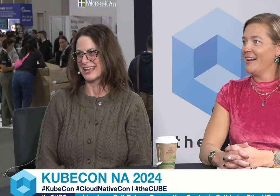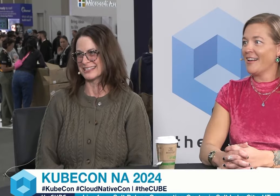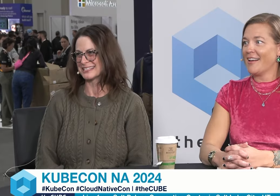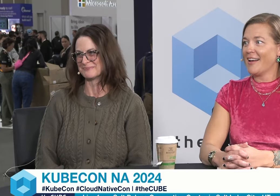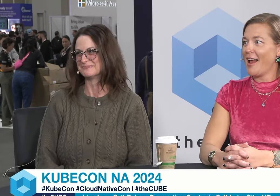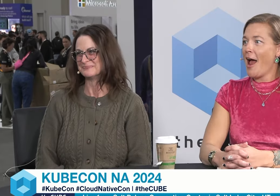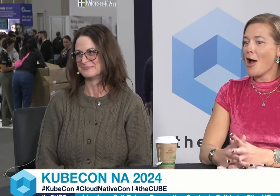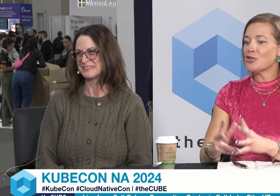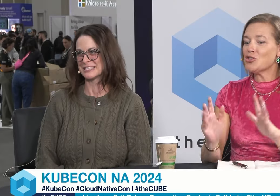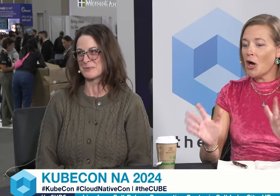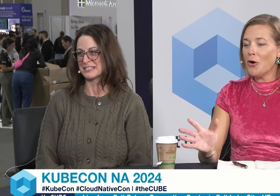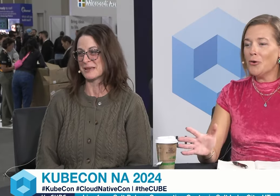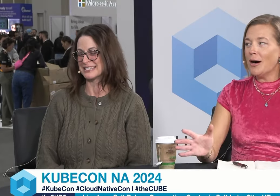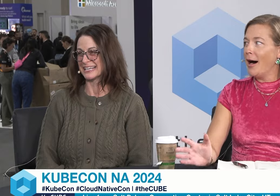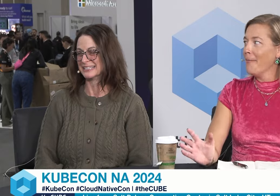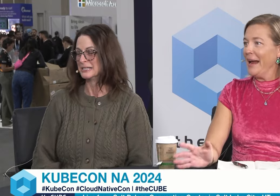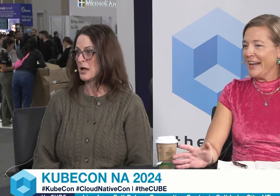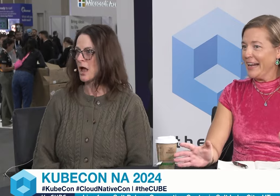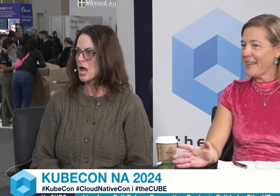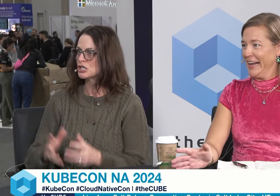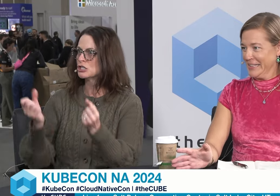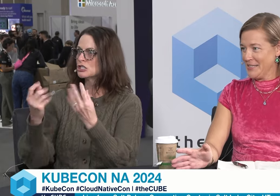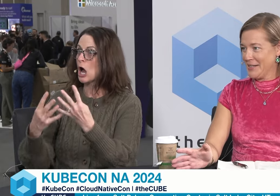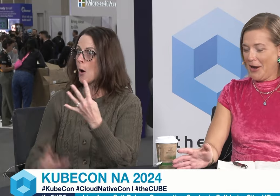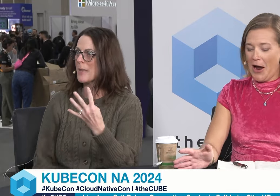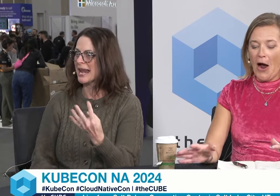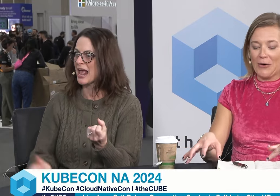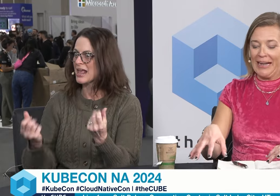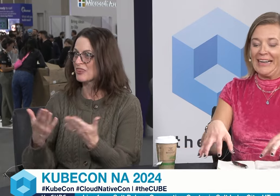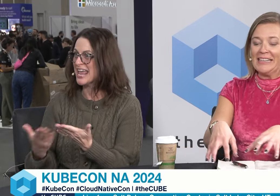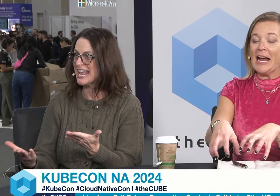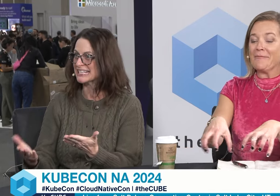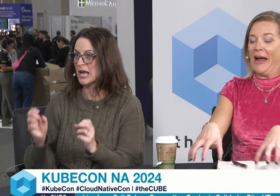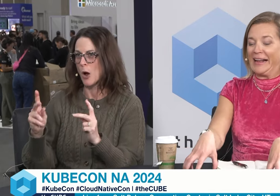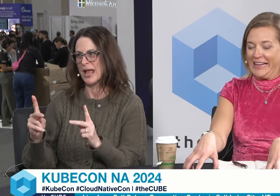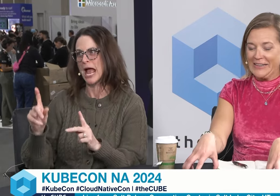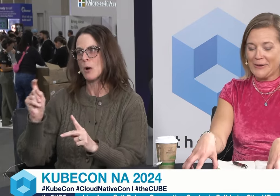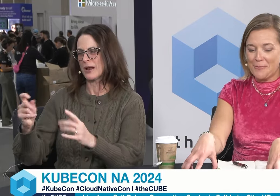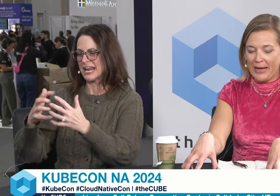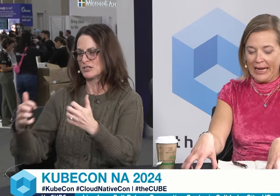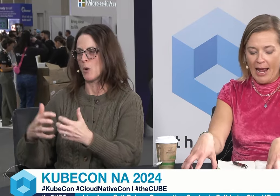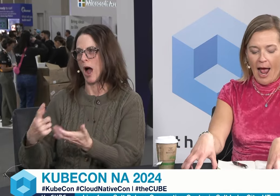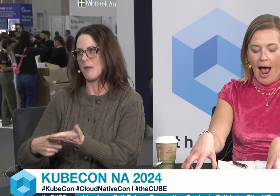So many things. It's amazing. So many things. So many. Okay. Need to unpack that a little bit.